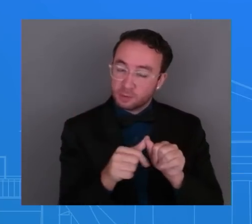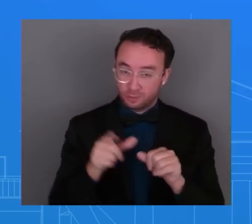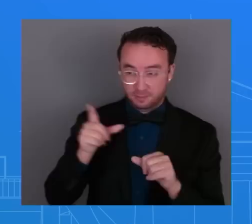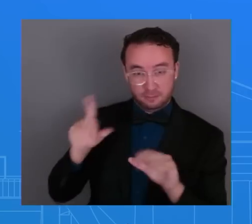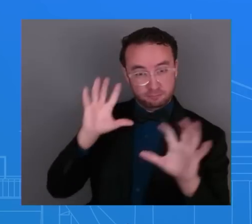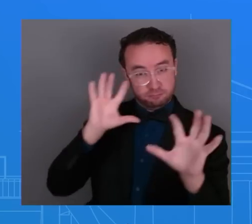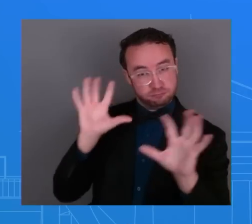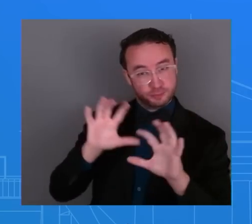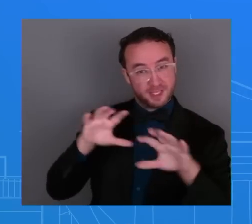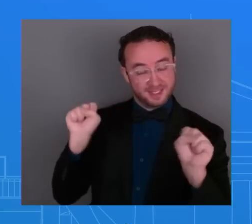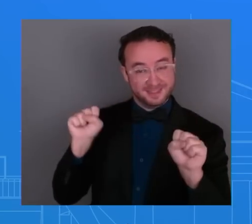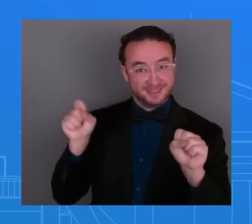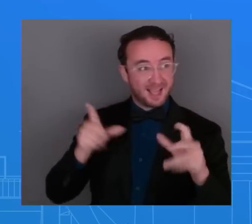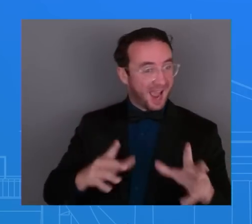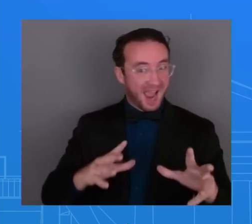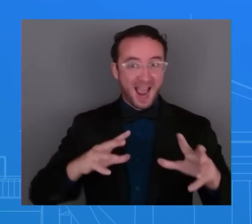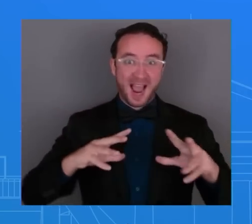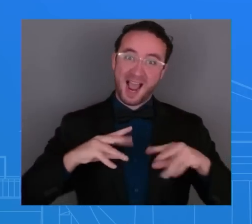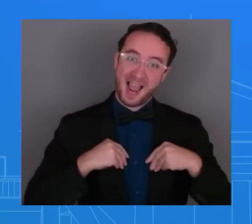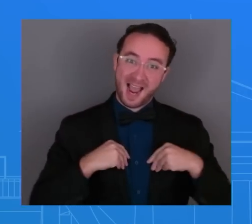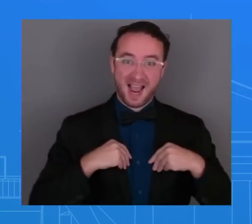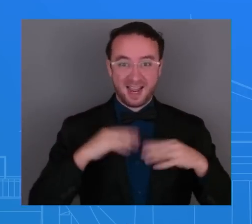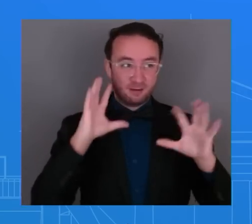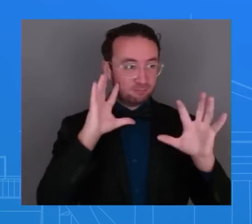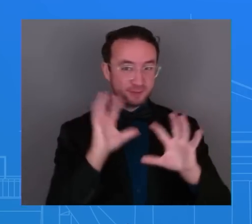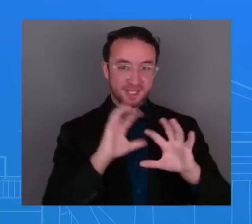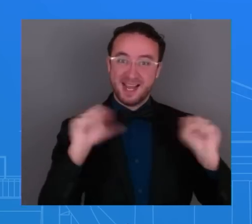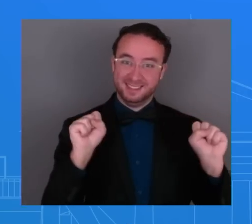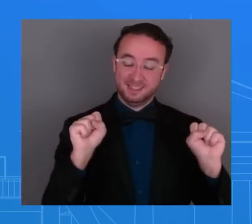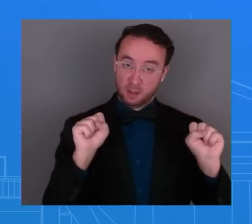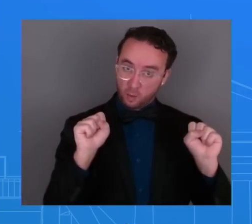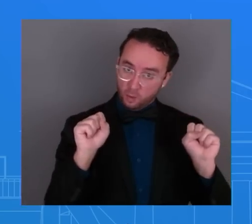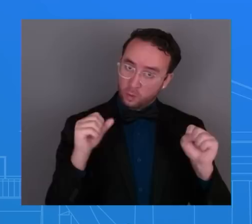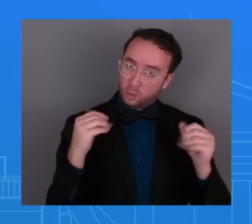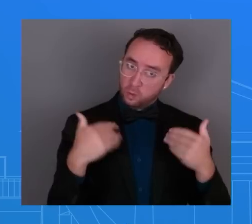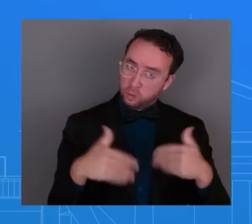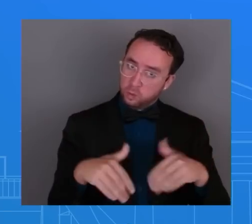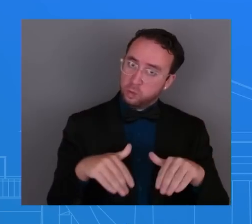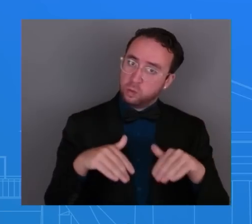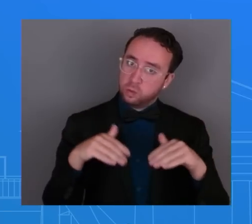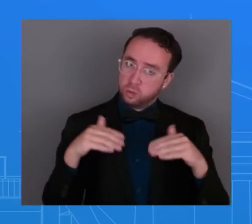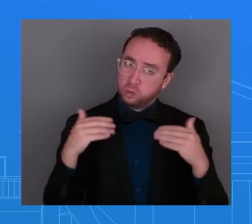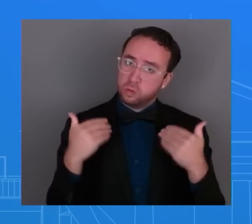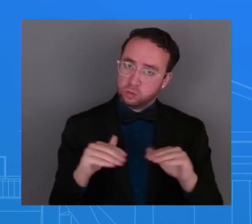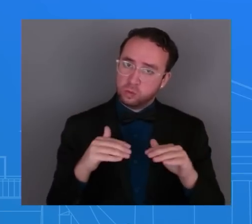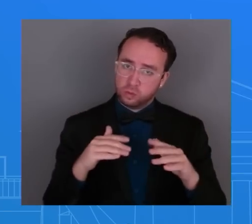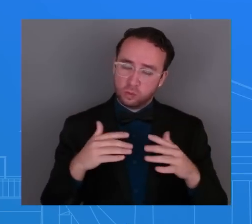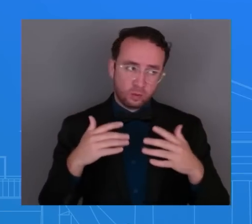and because of COVID. And he turned that around. He turned that around because of the American Rescue Plan,